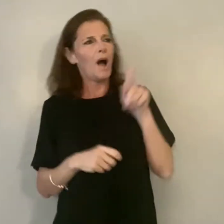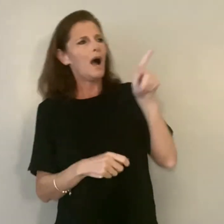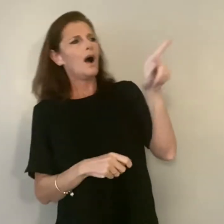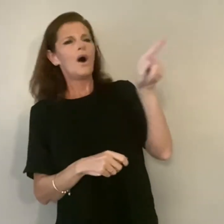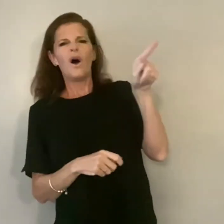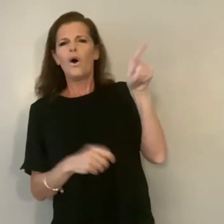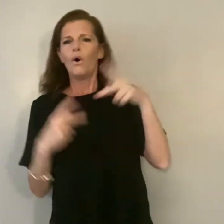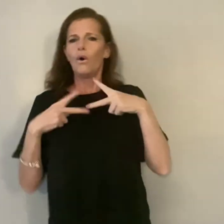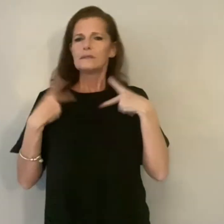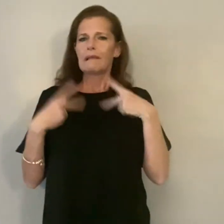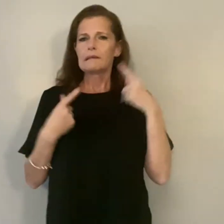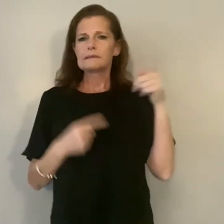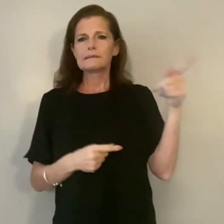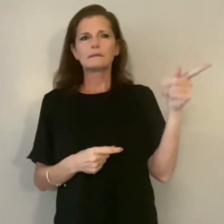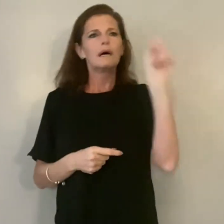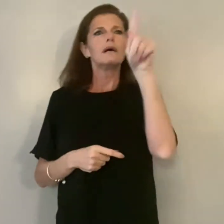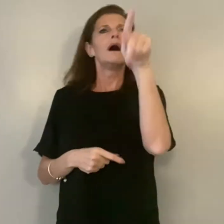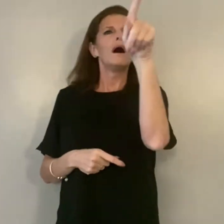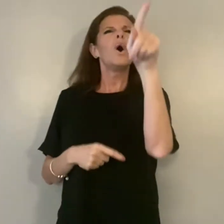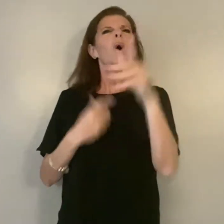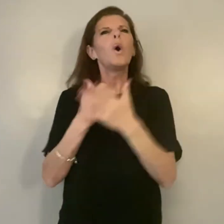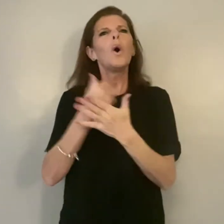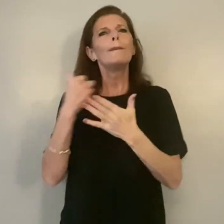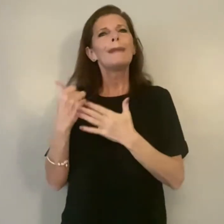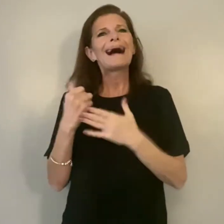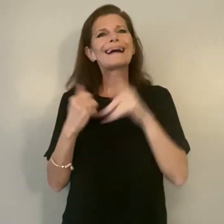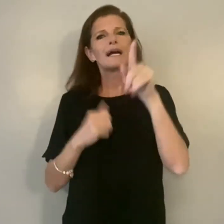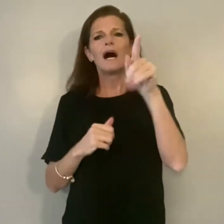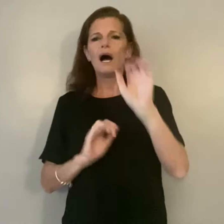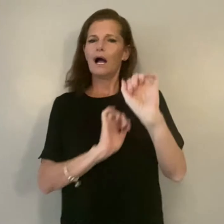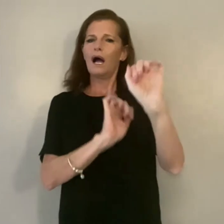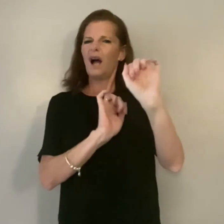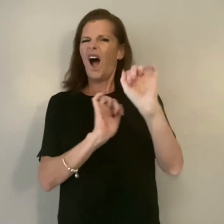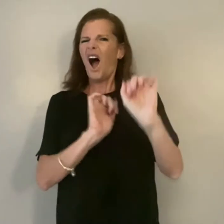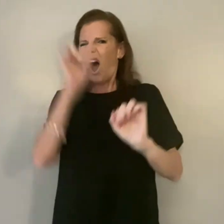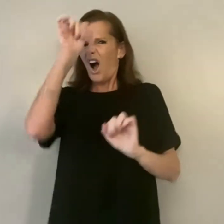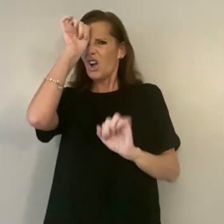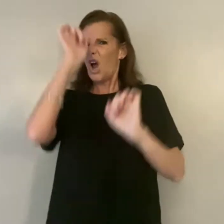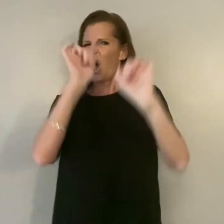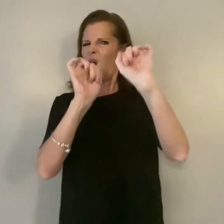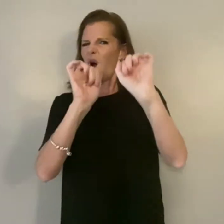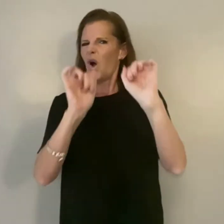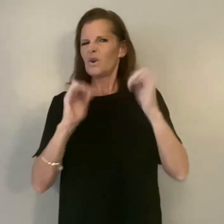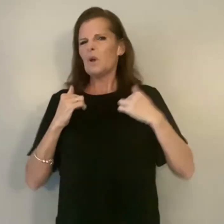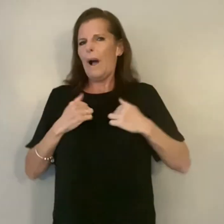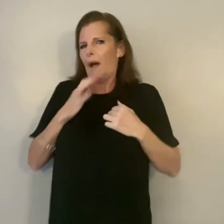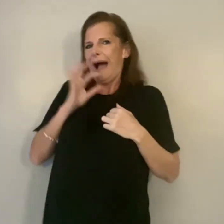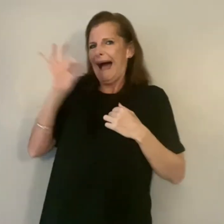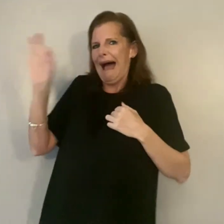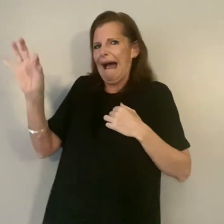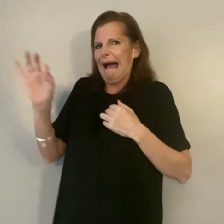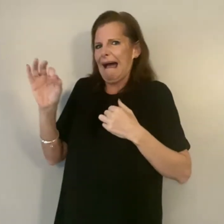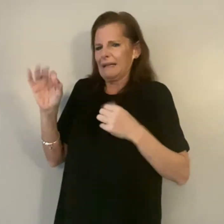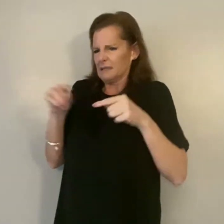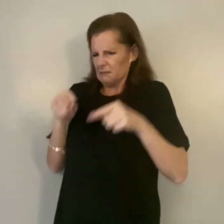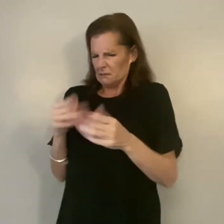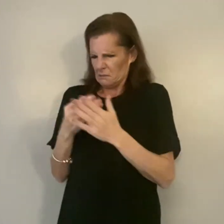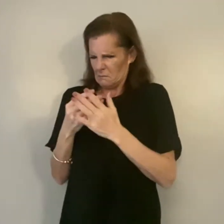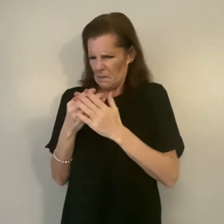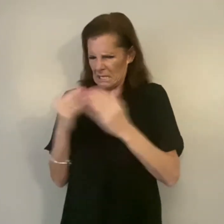that person over there, the lawyer in the corner or the person who's from the investment bank they sound like they know what they're talking about. So why would I ask the question about why that